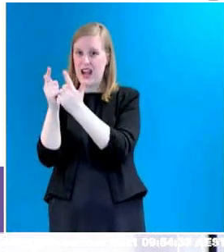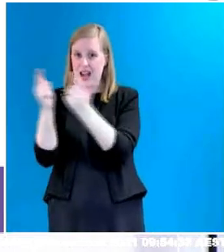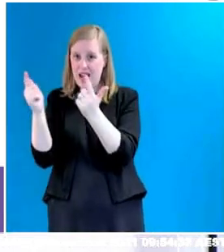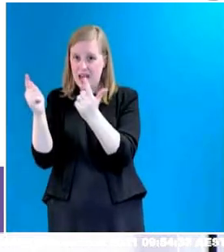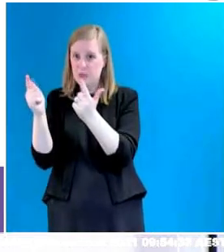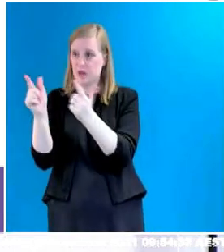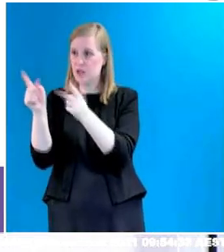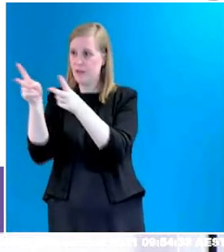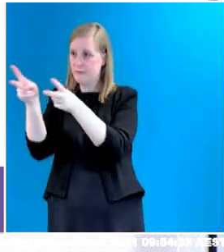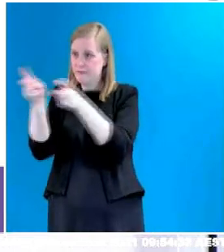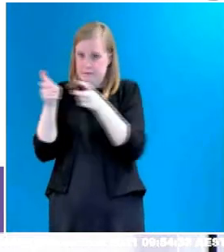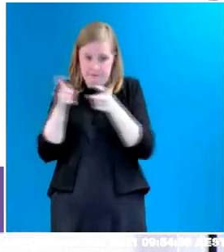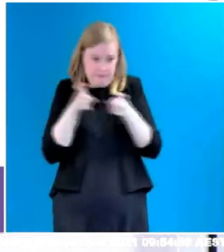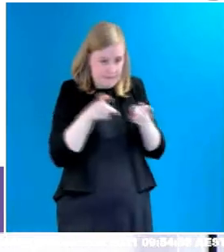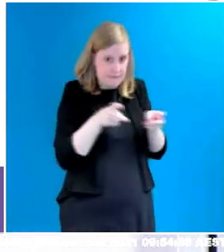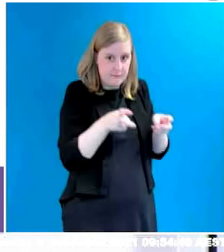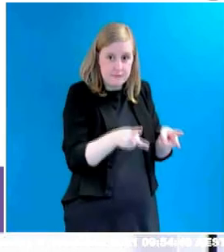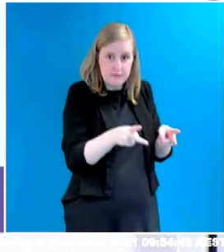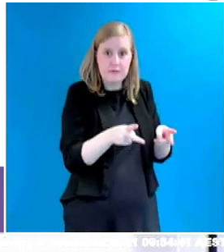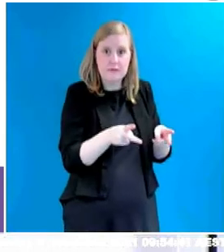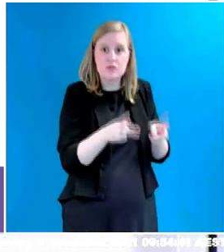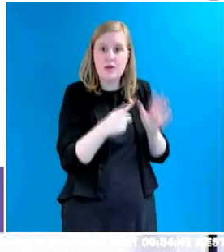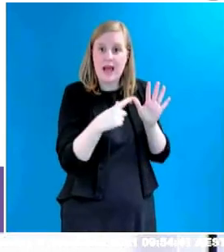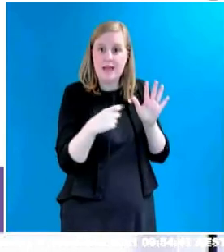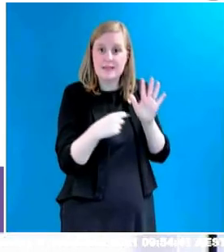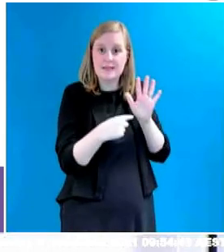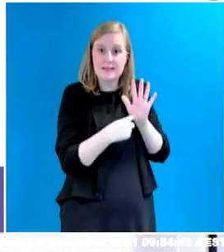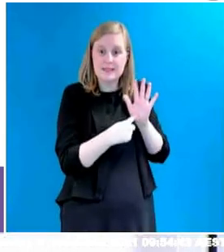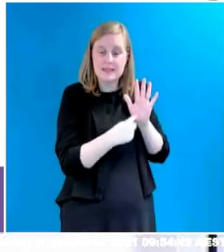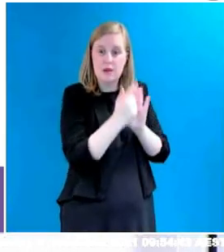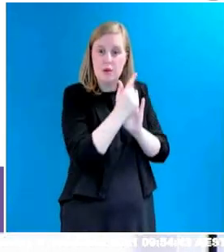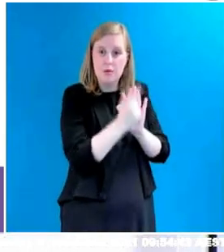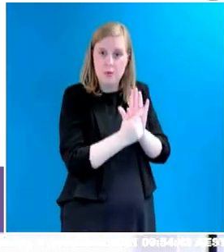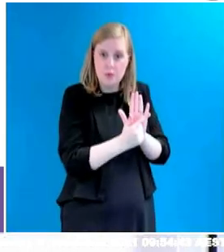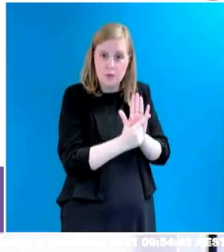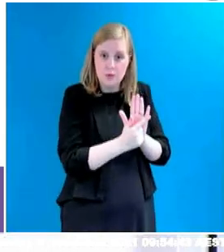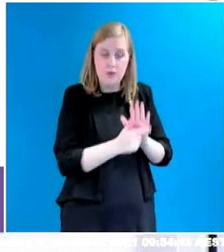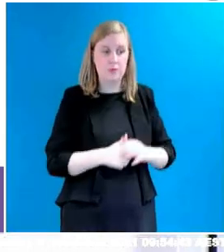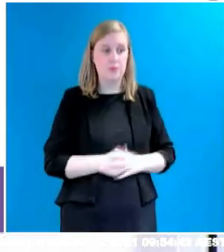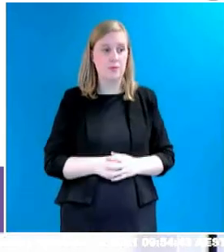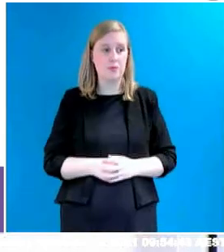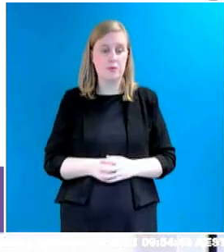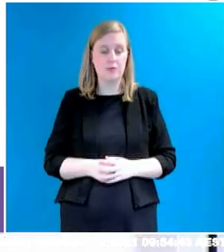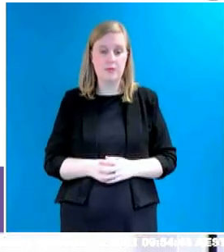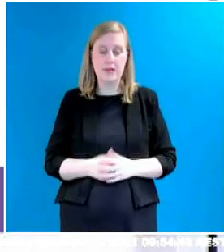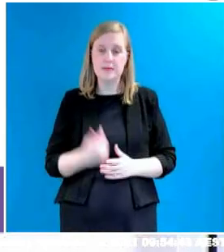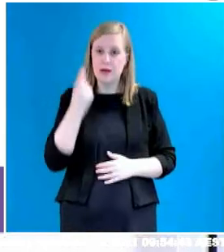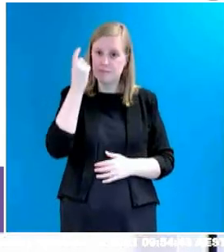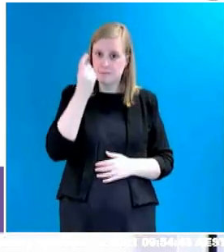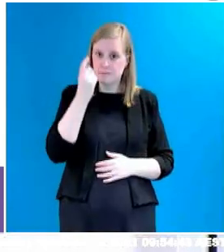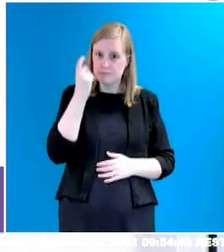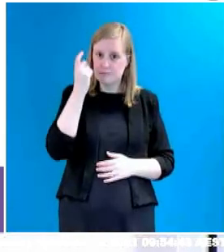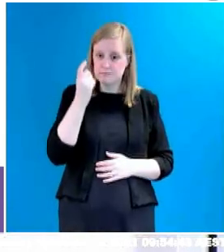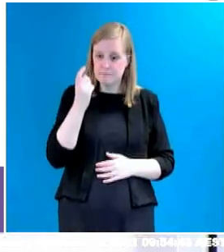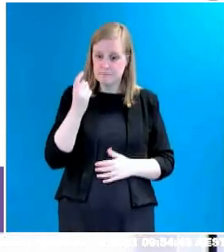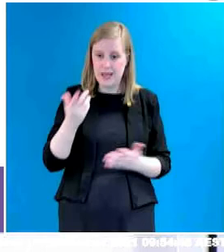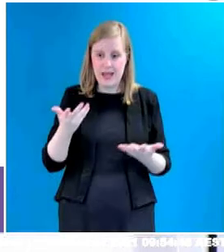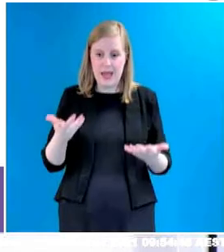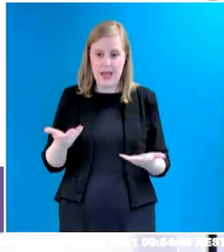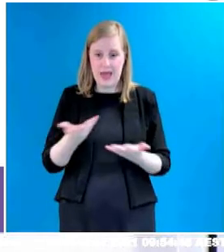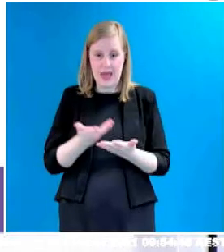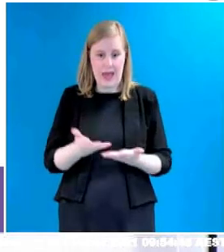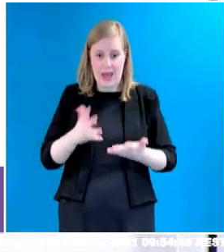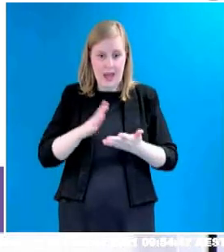So the first thing is: how has the ACT addressed this exercise of taking